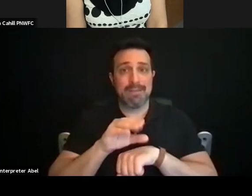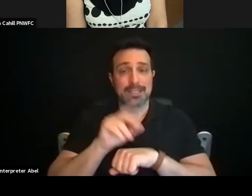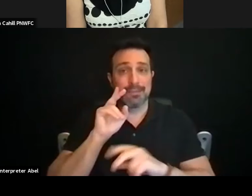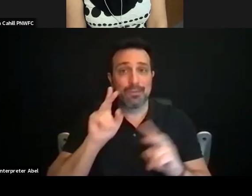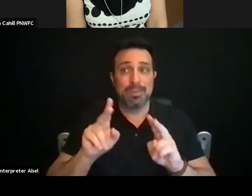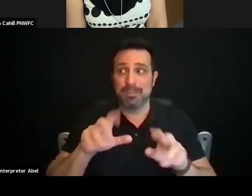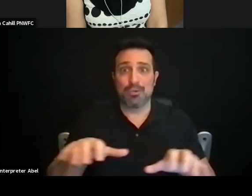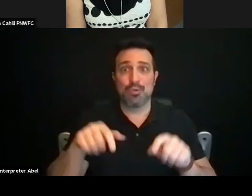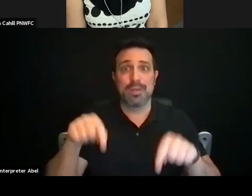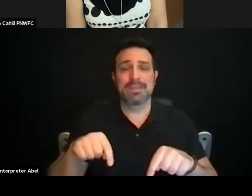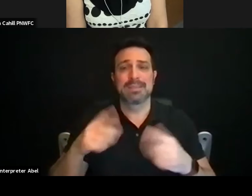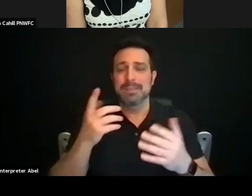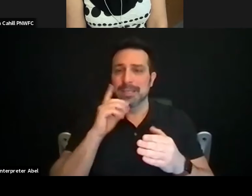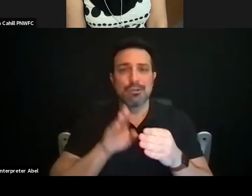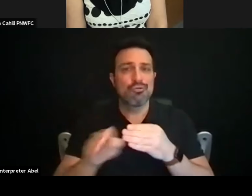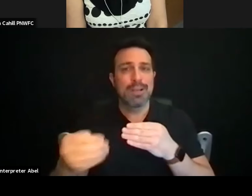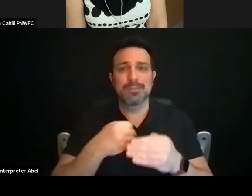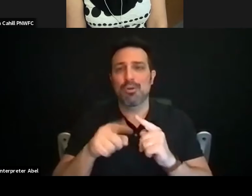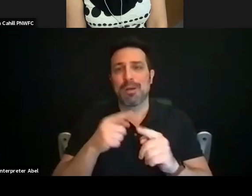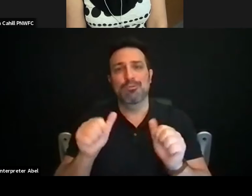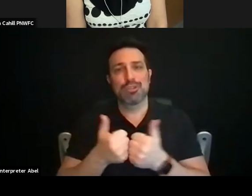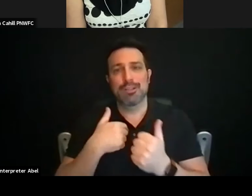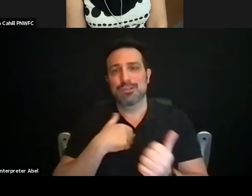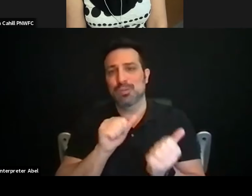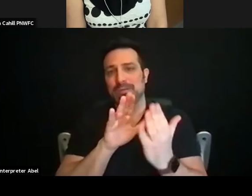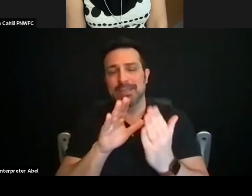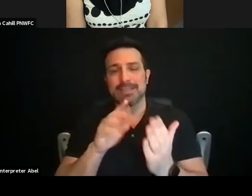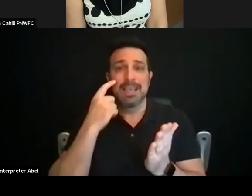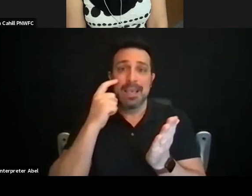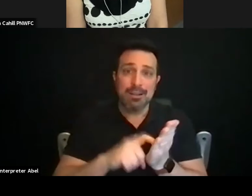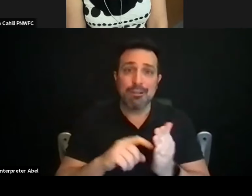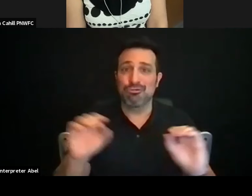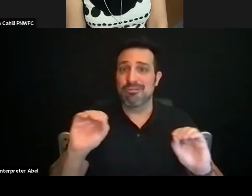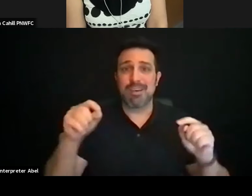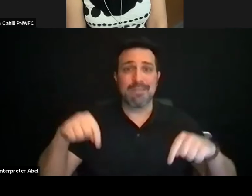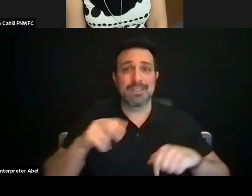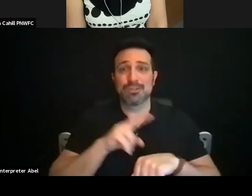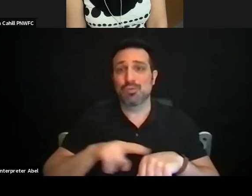nice ramp to get people engaged in a way that is